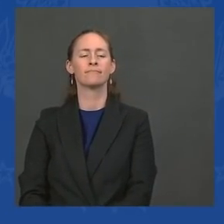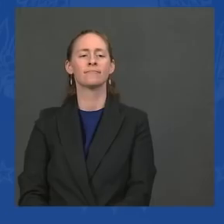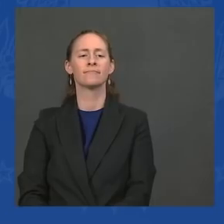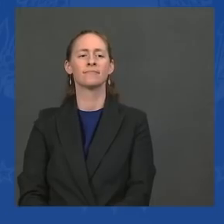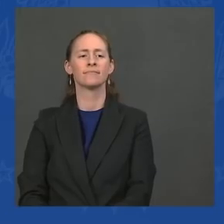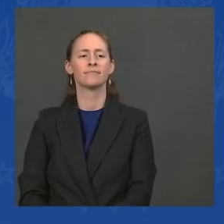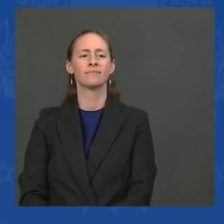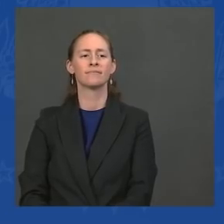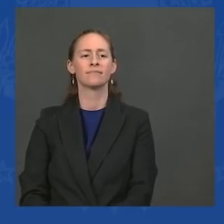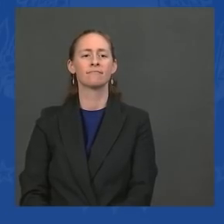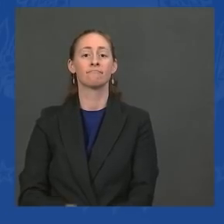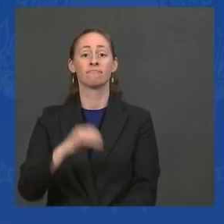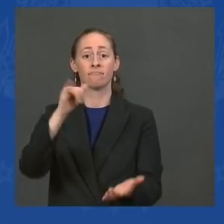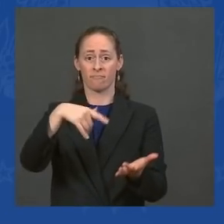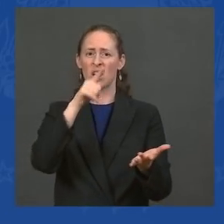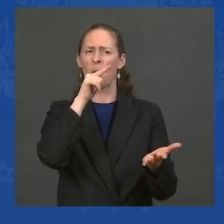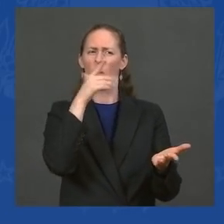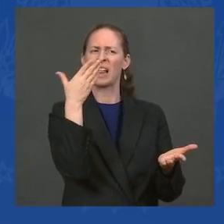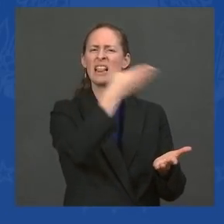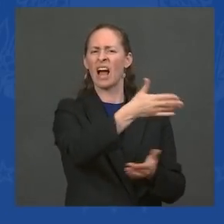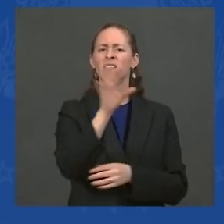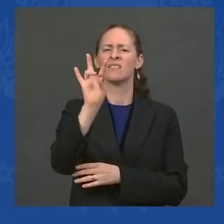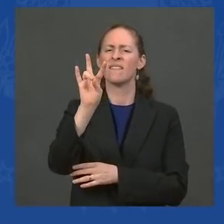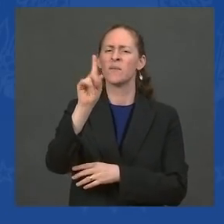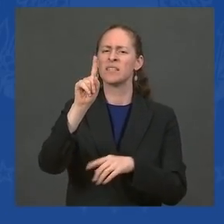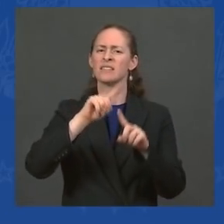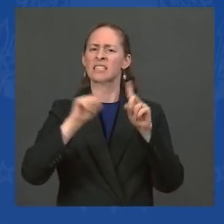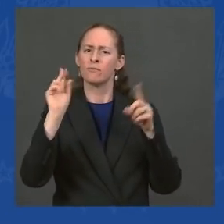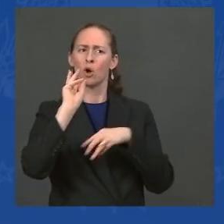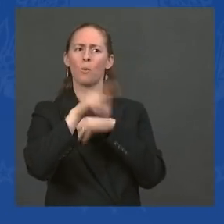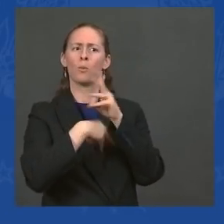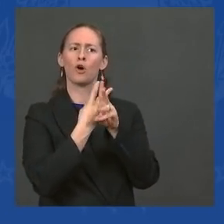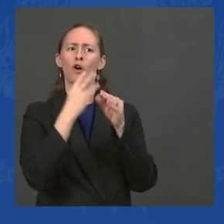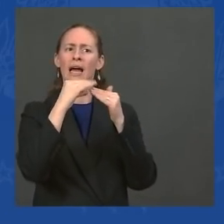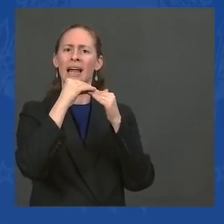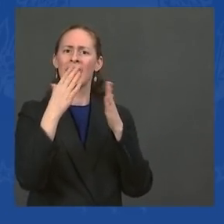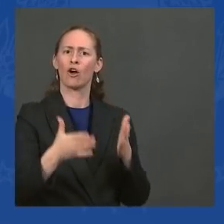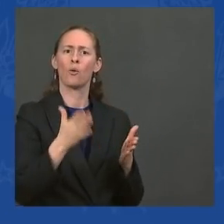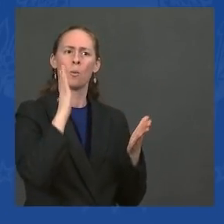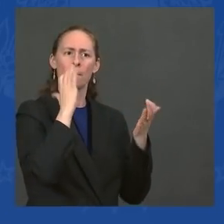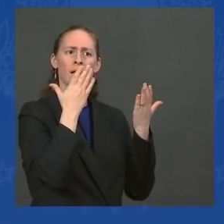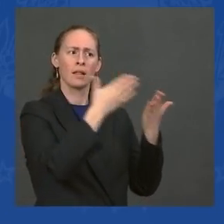And I said -- and people are starting to talk about it now -- not about me, about the idea: When I think climate,